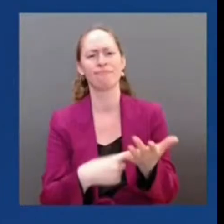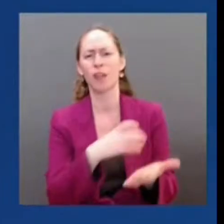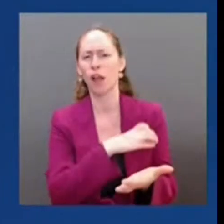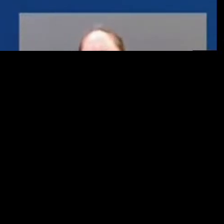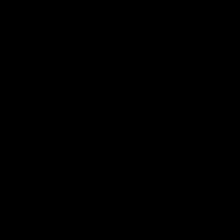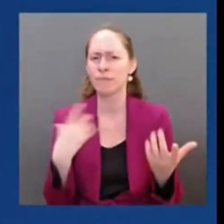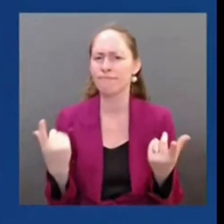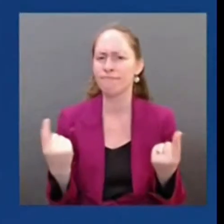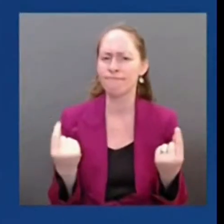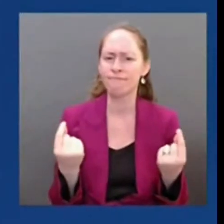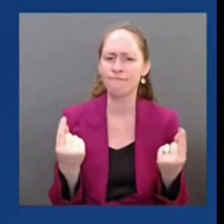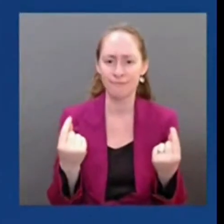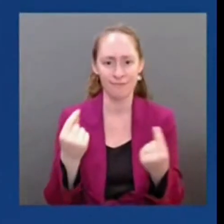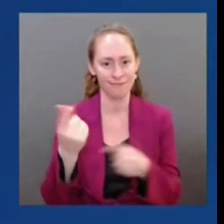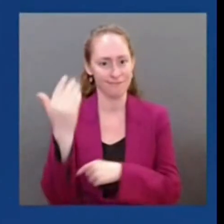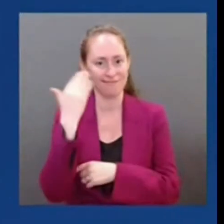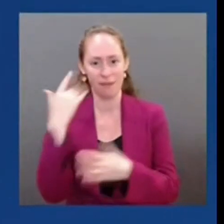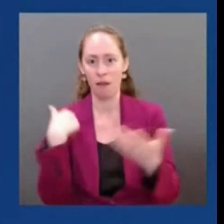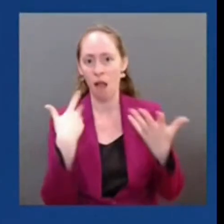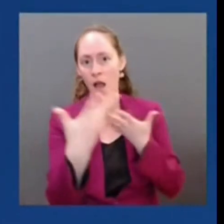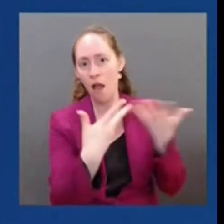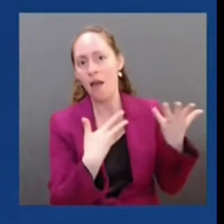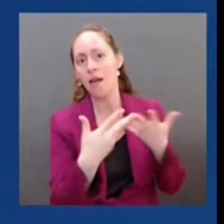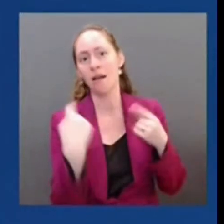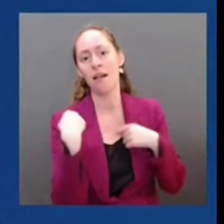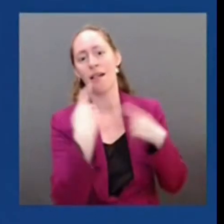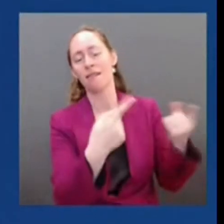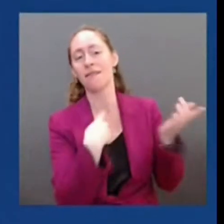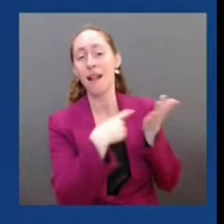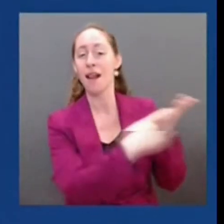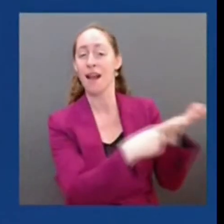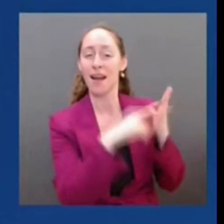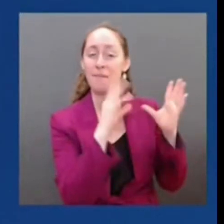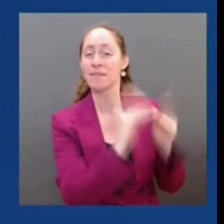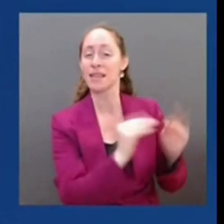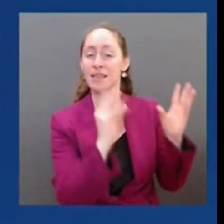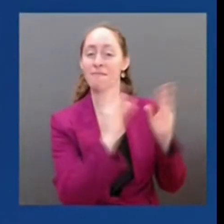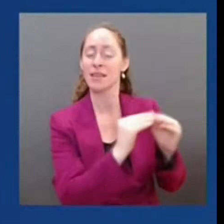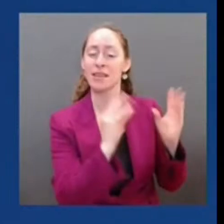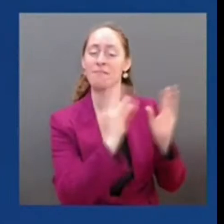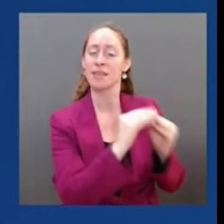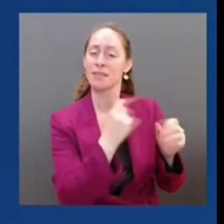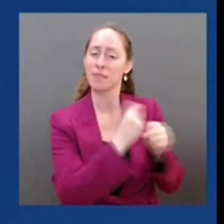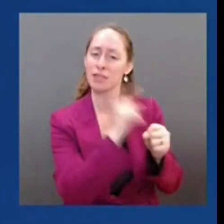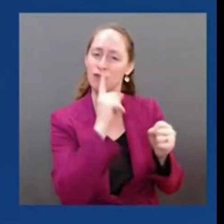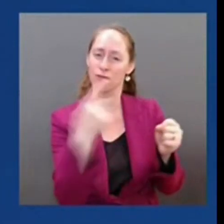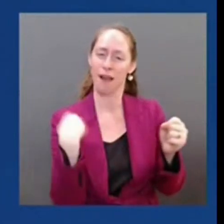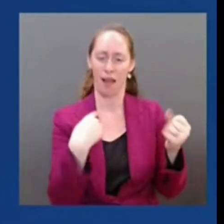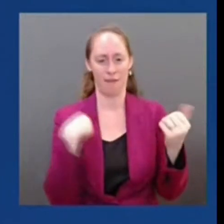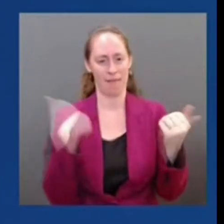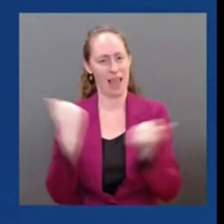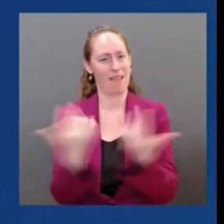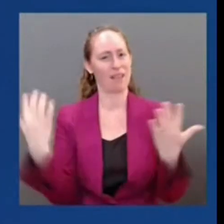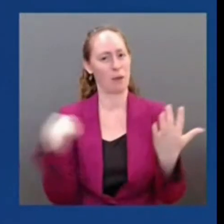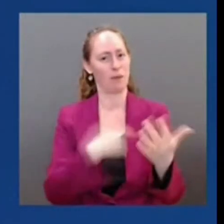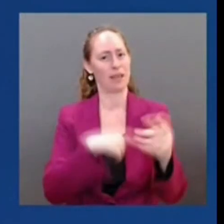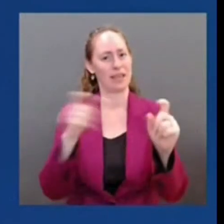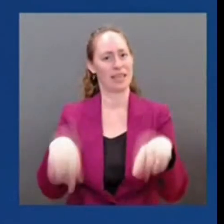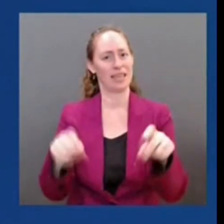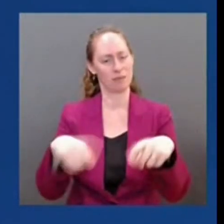CONGRESS AND WHERE WE ARE WITH CONGRESS BEFORE WE HAVE BEEN MAKING SURE WE HAVE THE